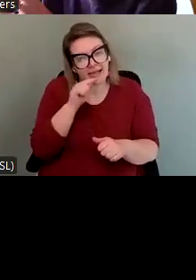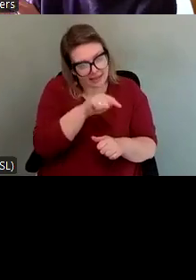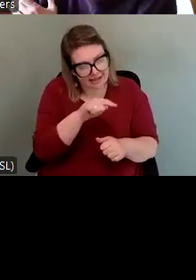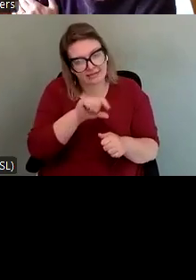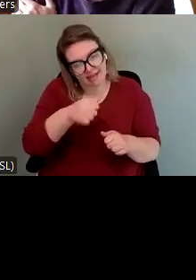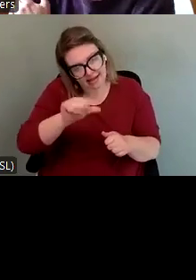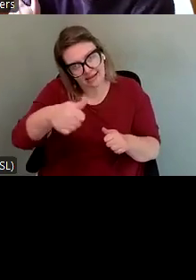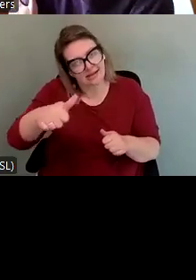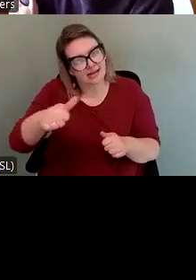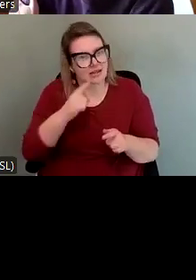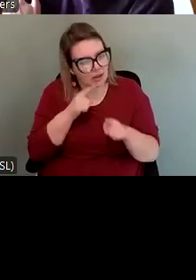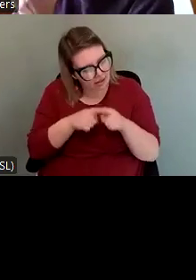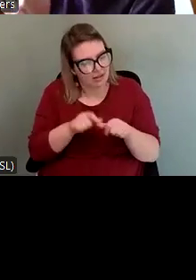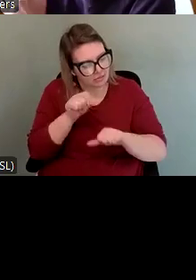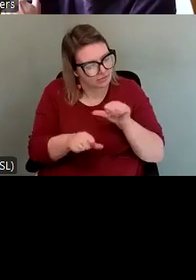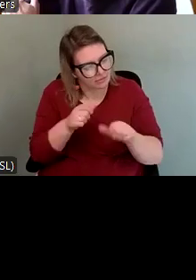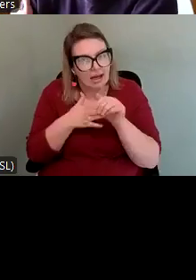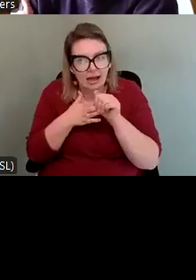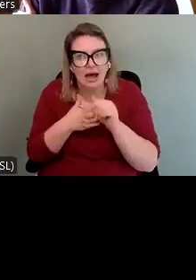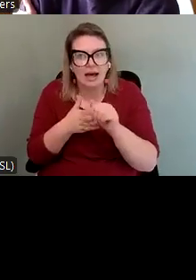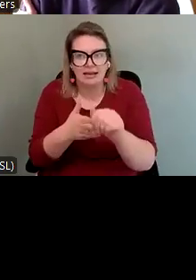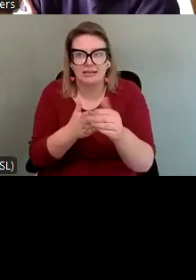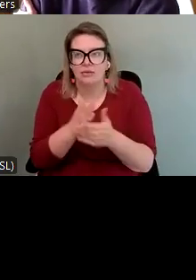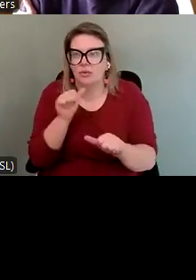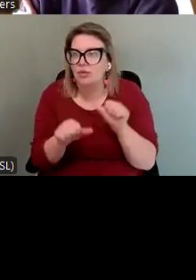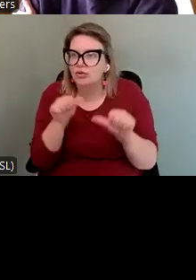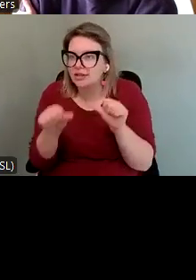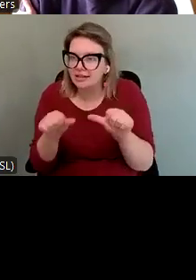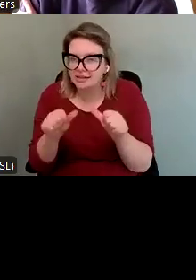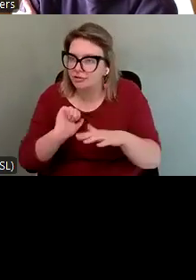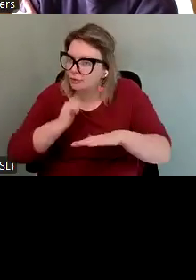and then we can get it installed for you." If we were to choose WordPress,